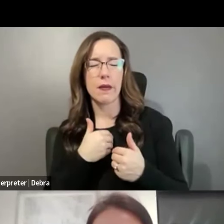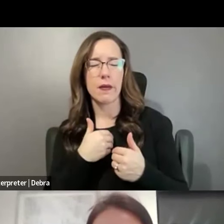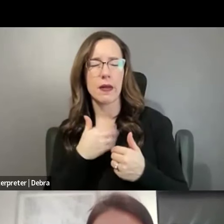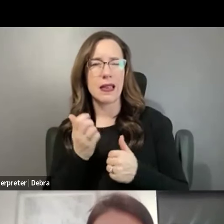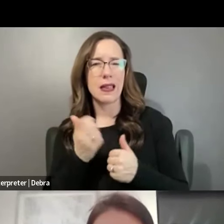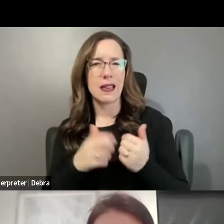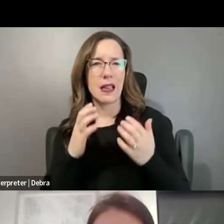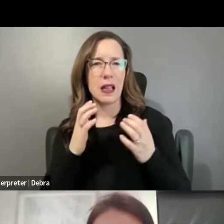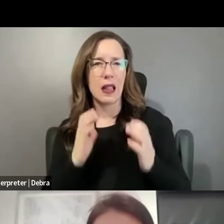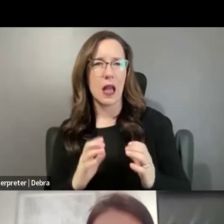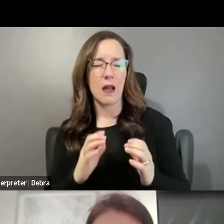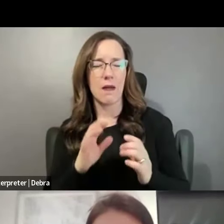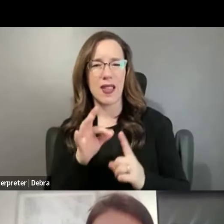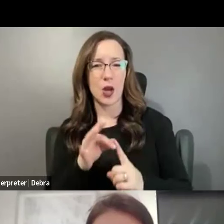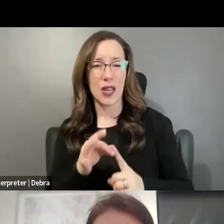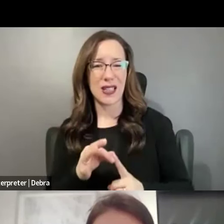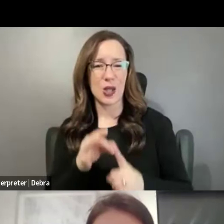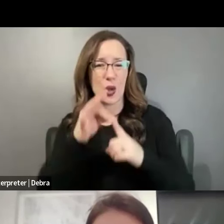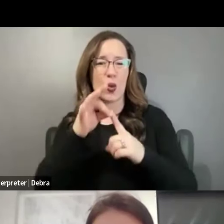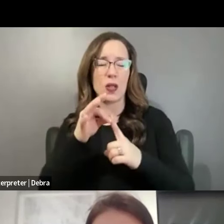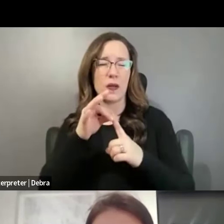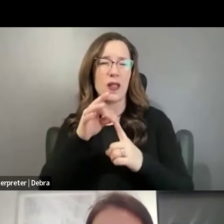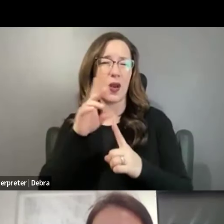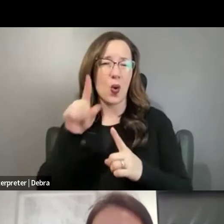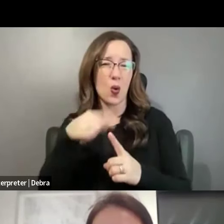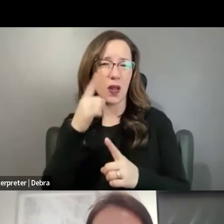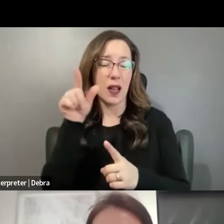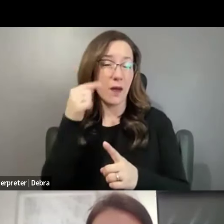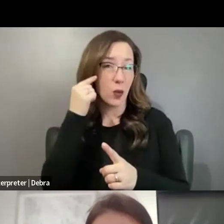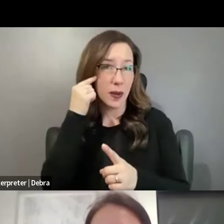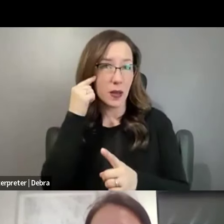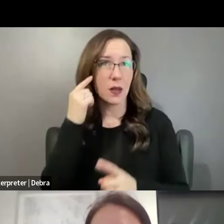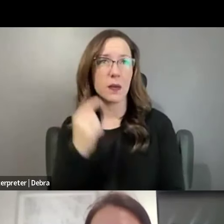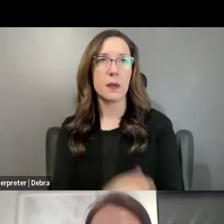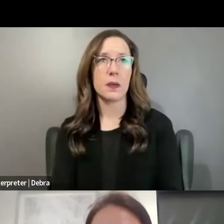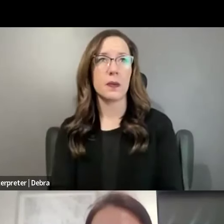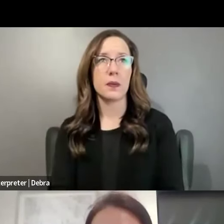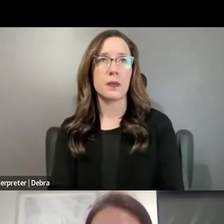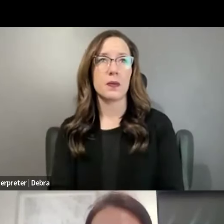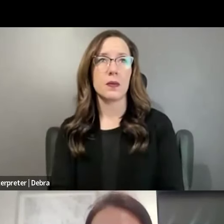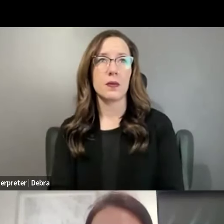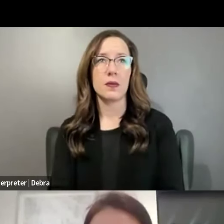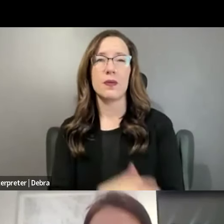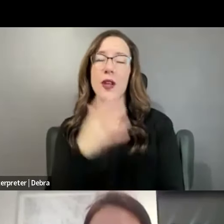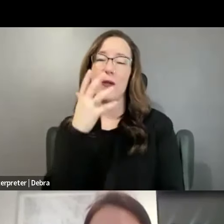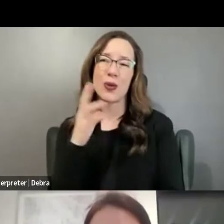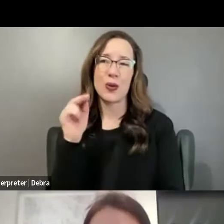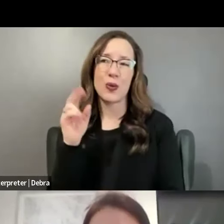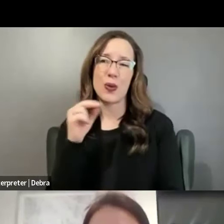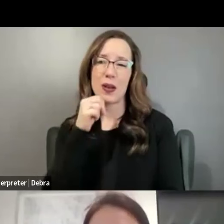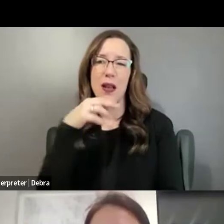that are exclusively government at this point? ILONA KIVIMÄKI: Unfortunately not yet.